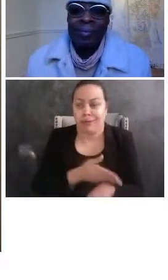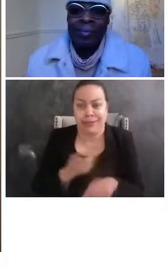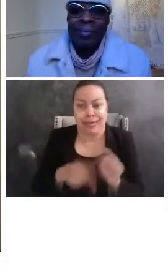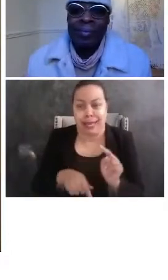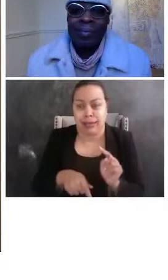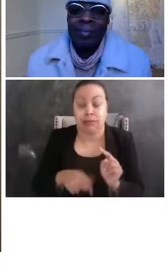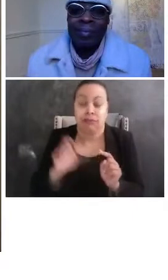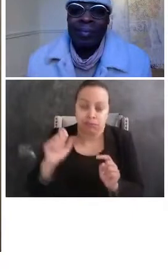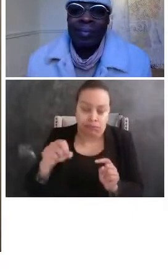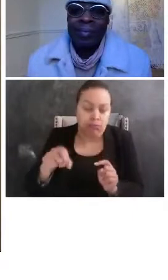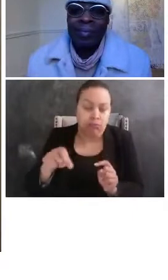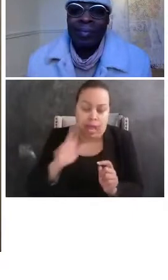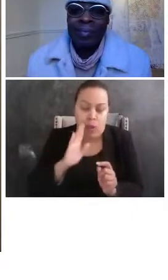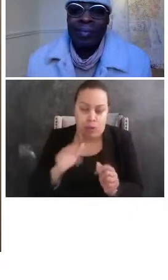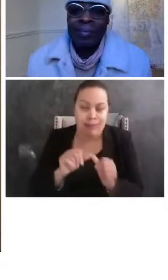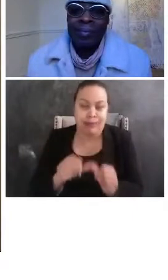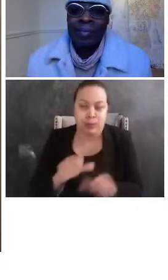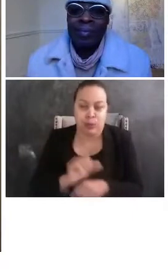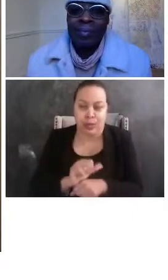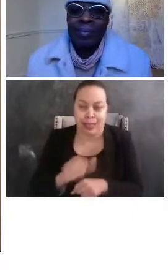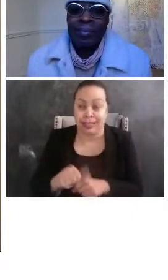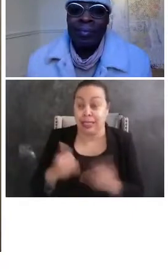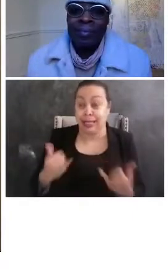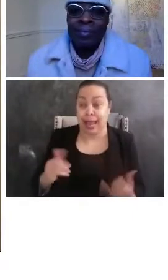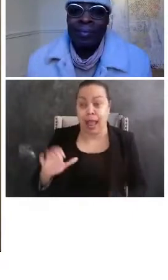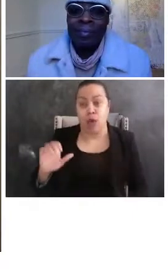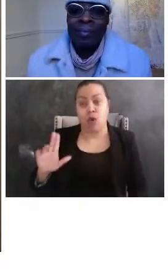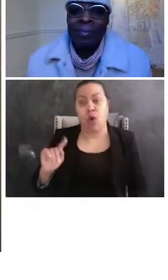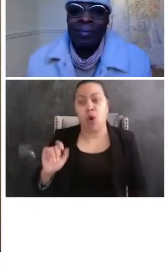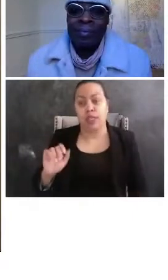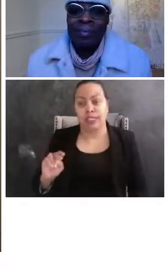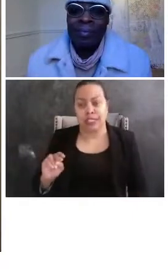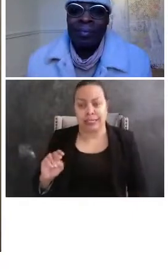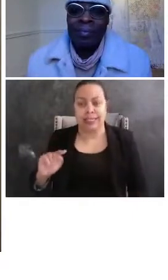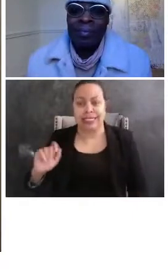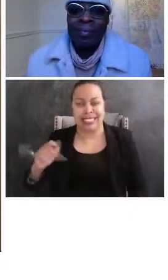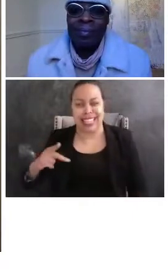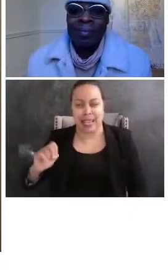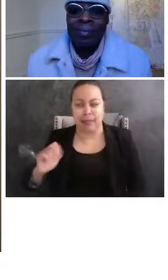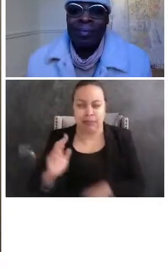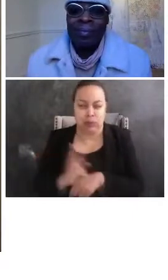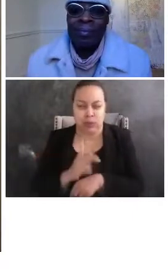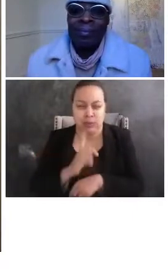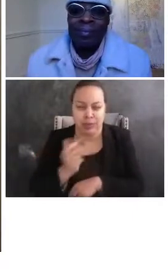I'm interested in the caution series I'm working on right now, this idea of safety and who